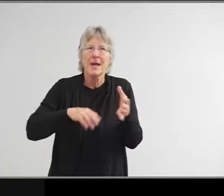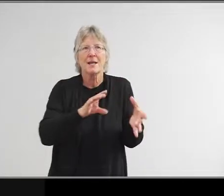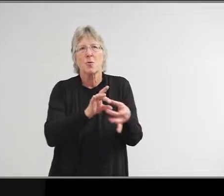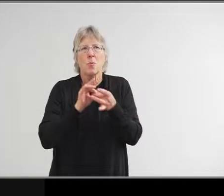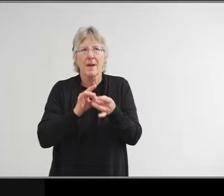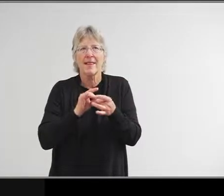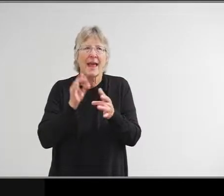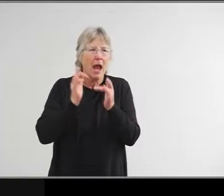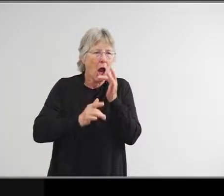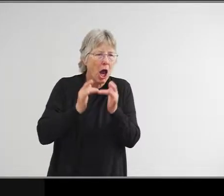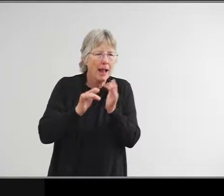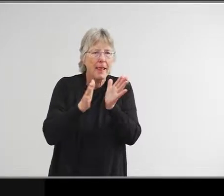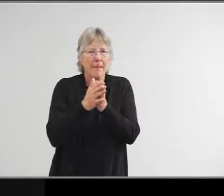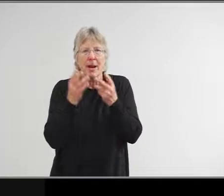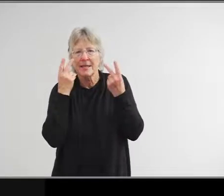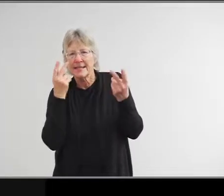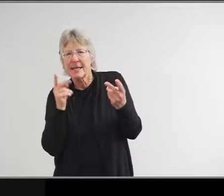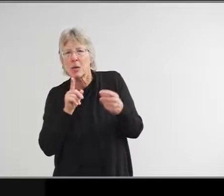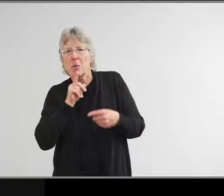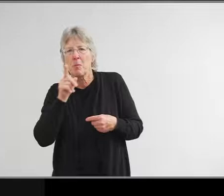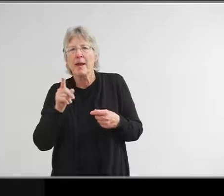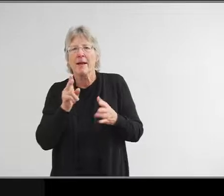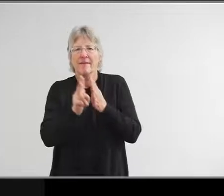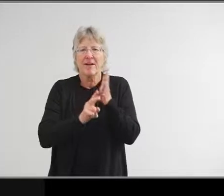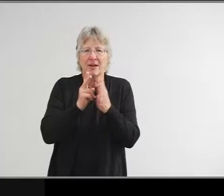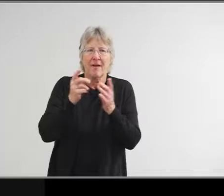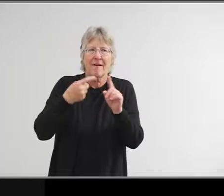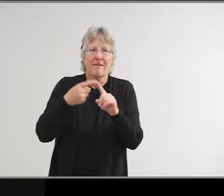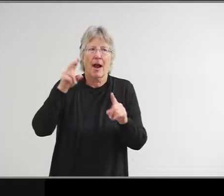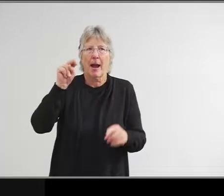watched live footage from NASA and even revisit a recording of the read aloud.